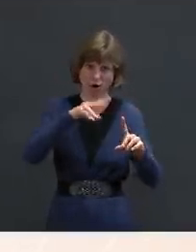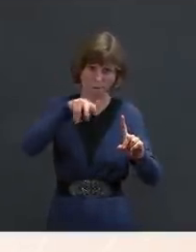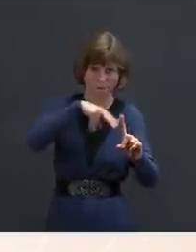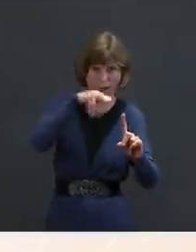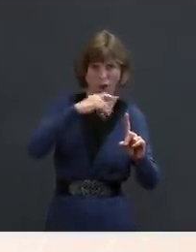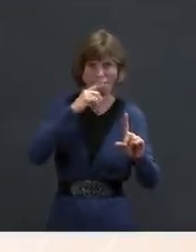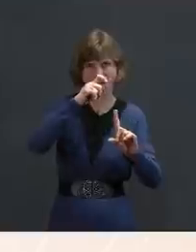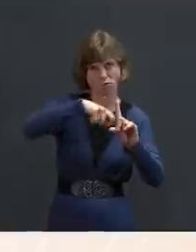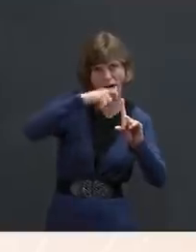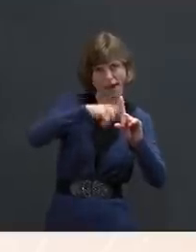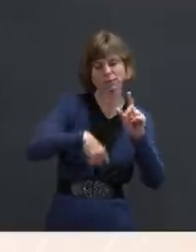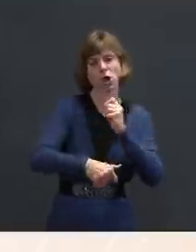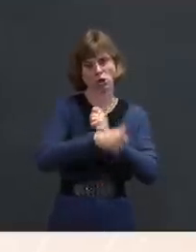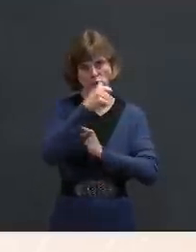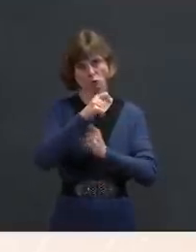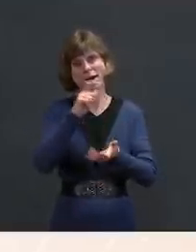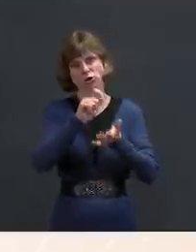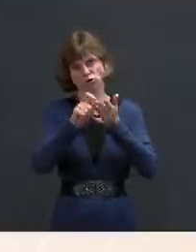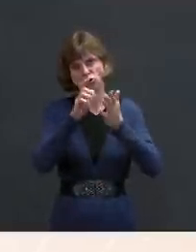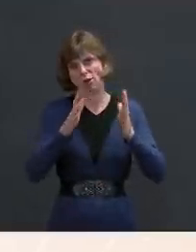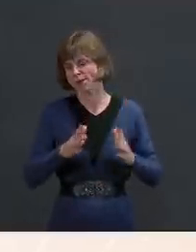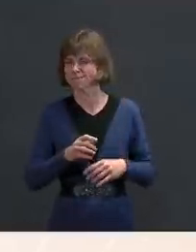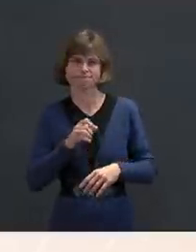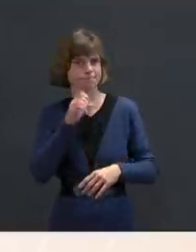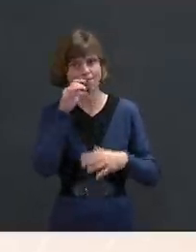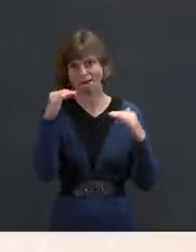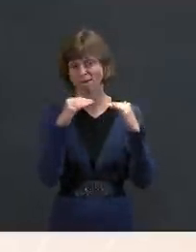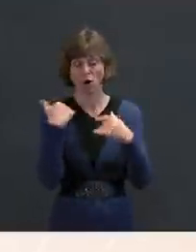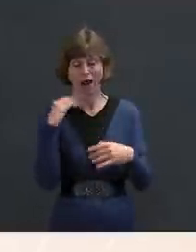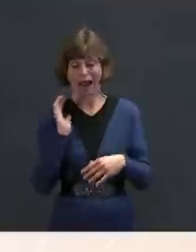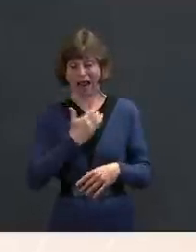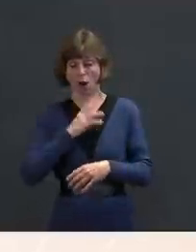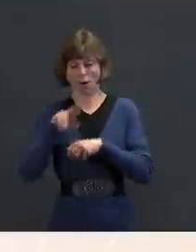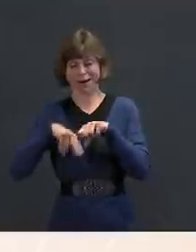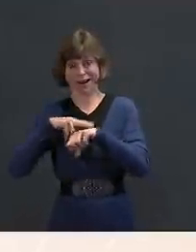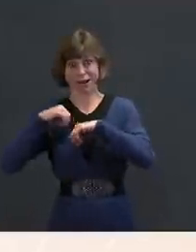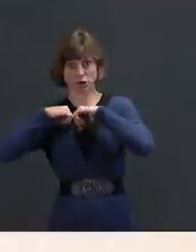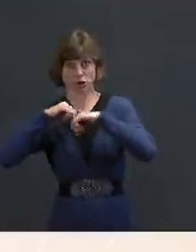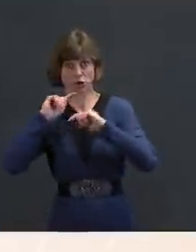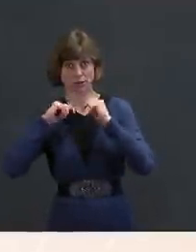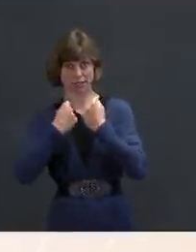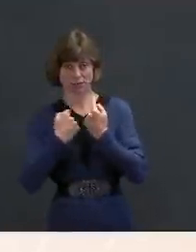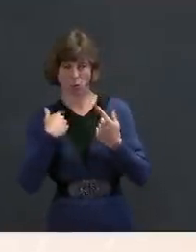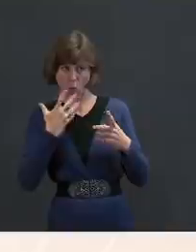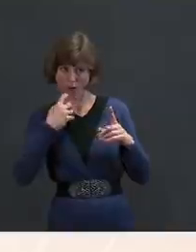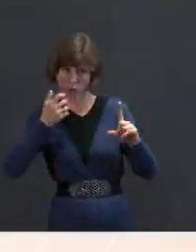And we believe our team -- our national security team believes that going after the network responsible for these actions